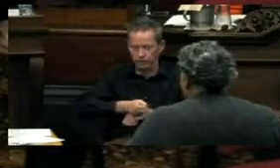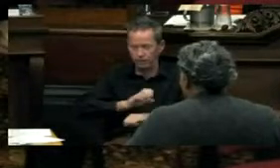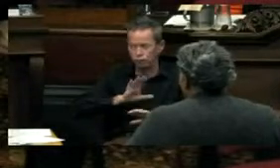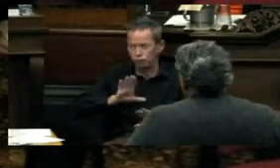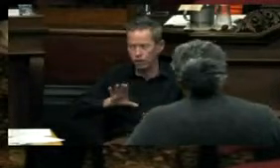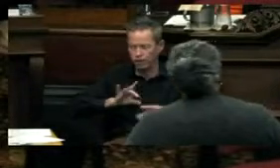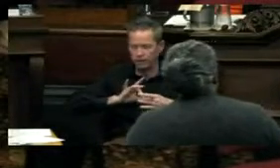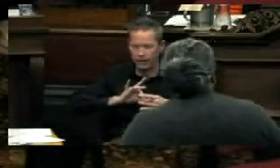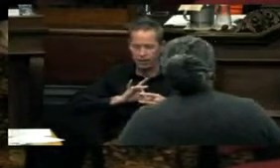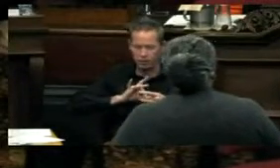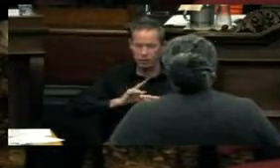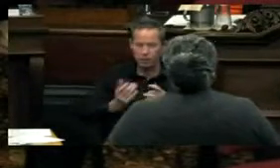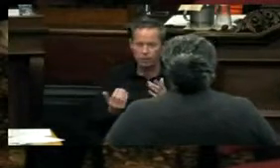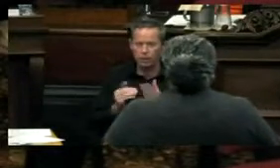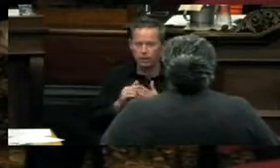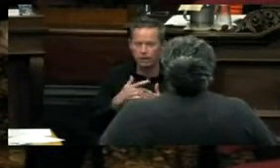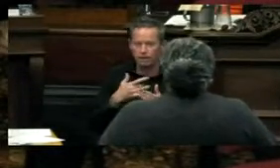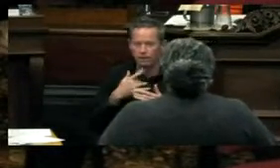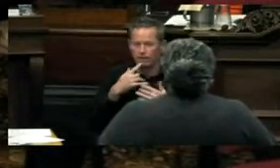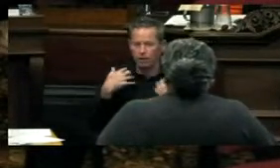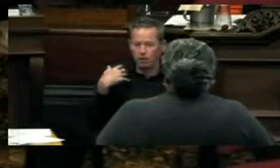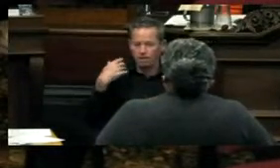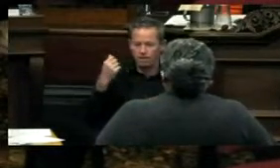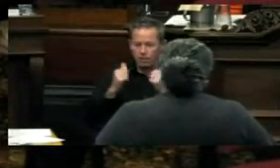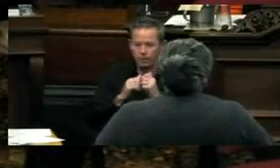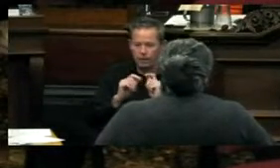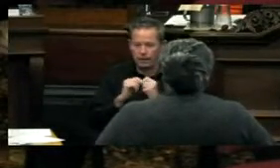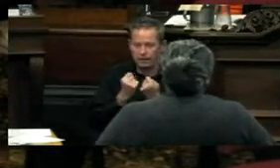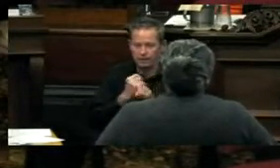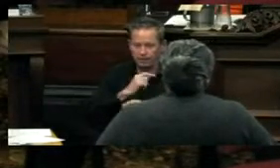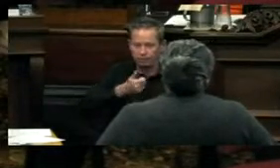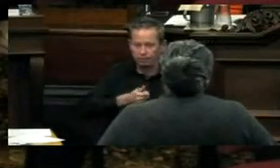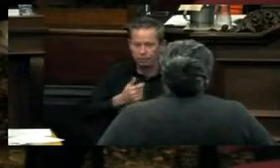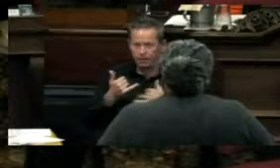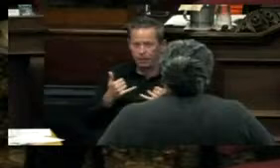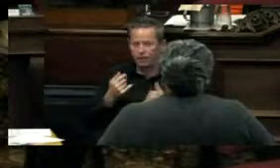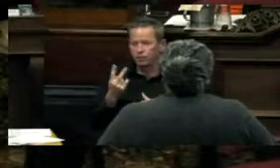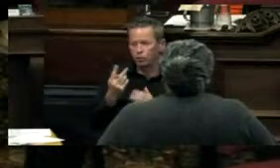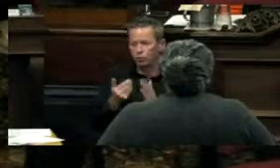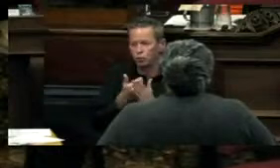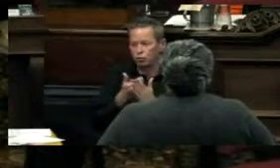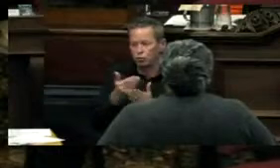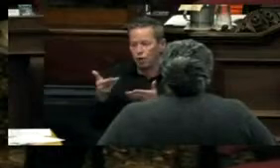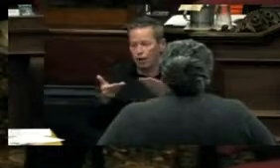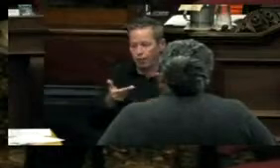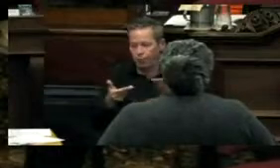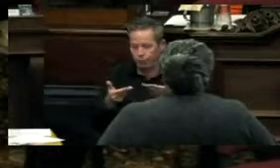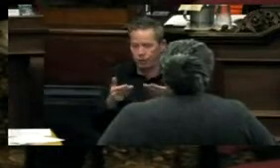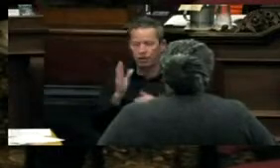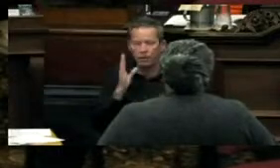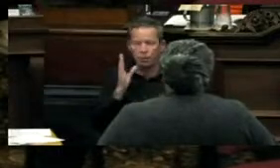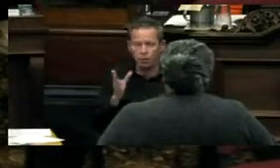They work incredibly hard, they have great connections. So